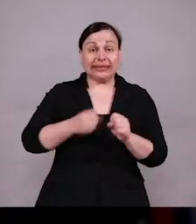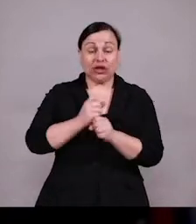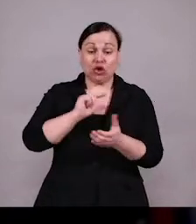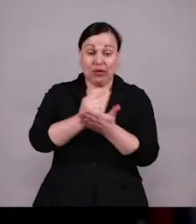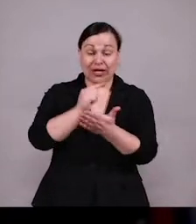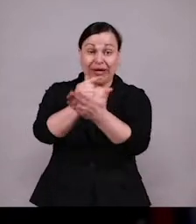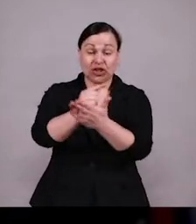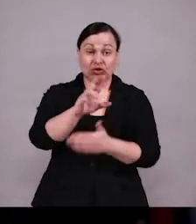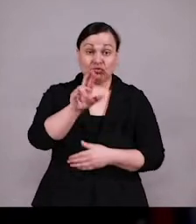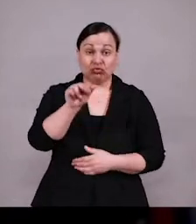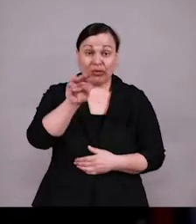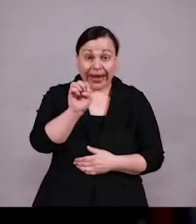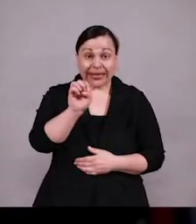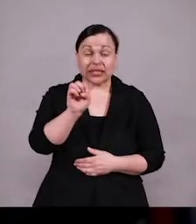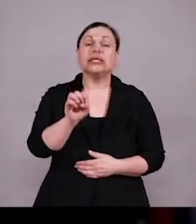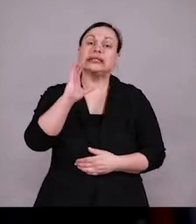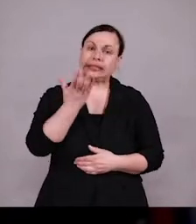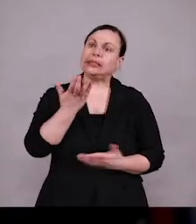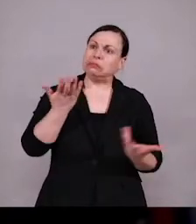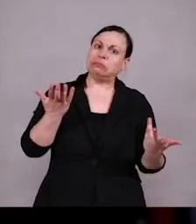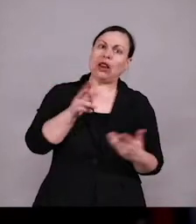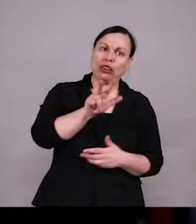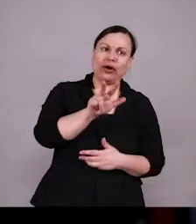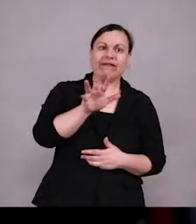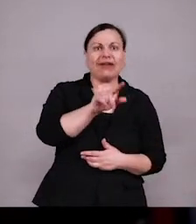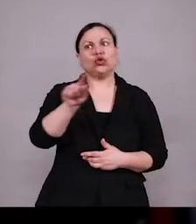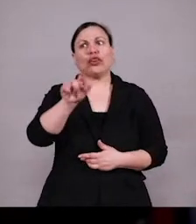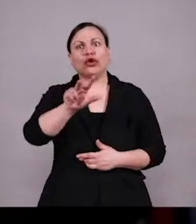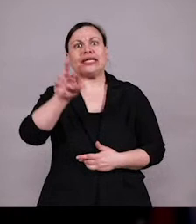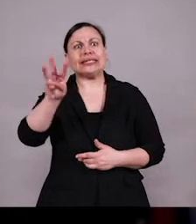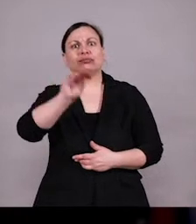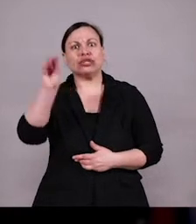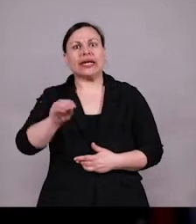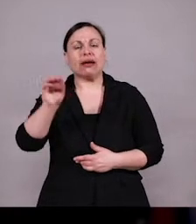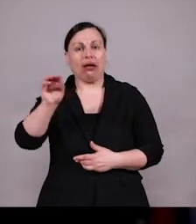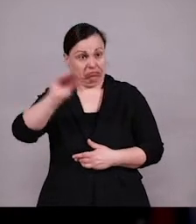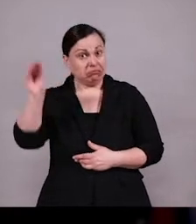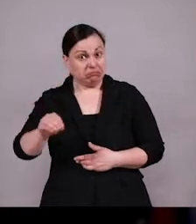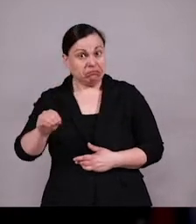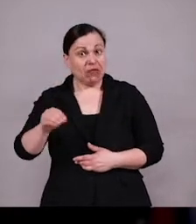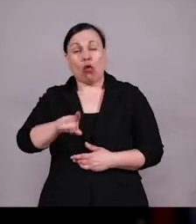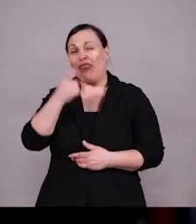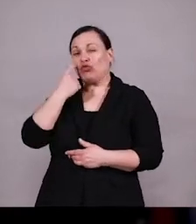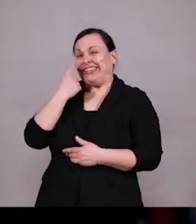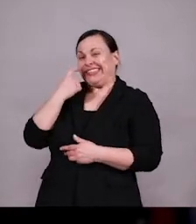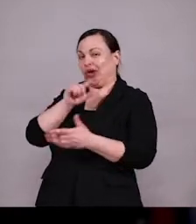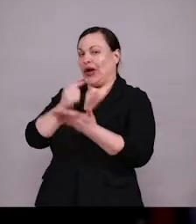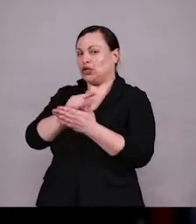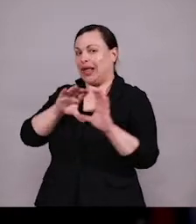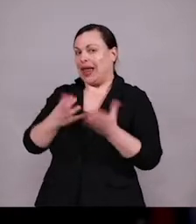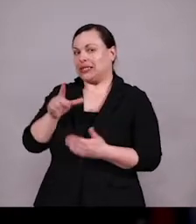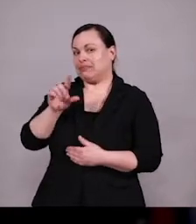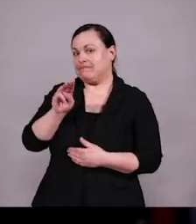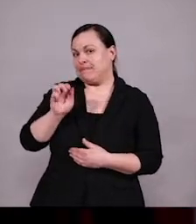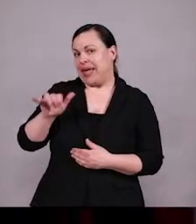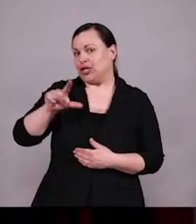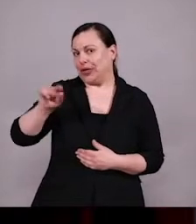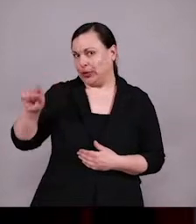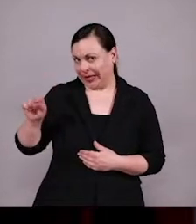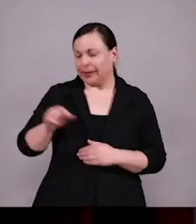highs of 35 and 56 percent respectively for the recently graduated class in May 2020. I'm proud